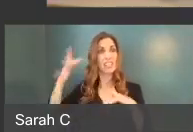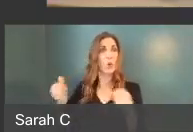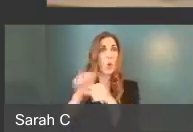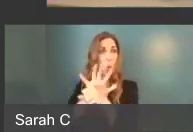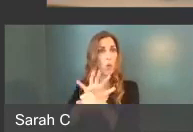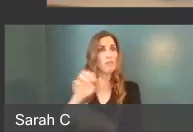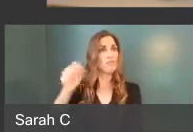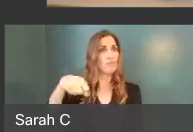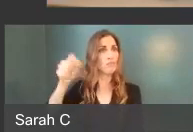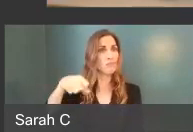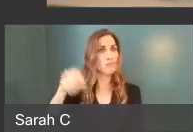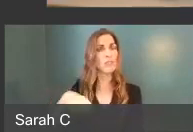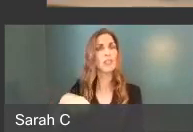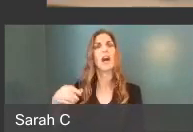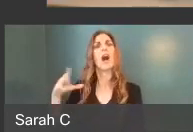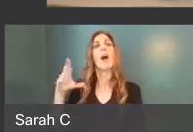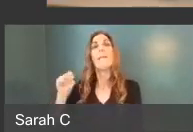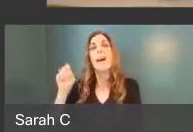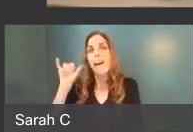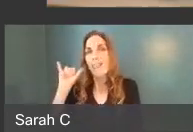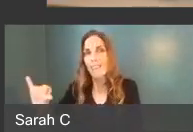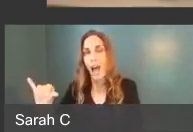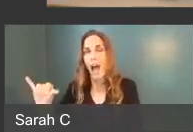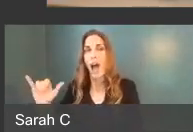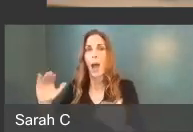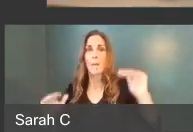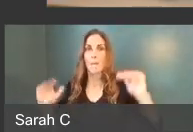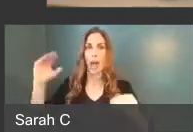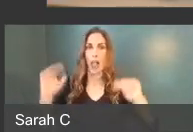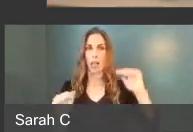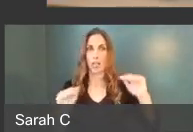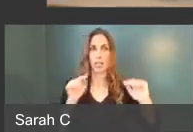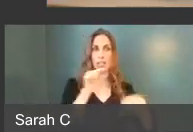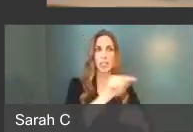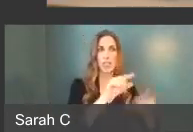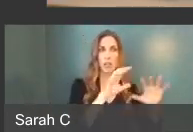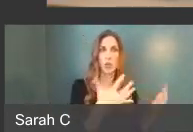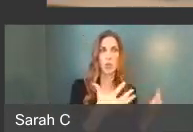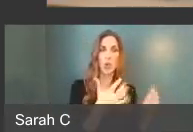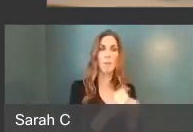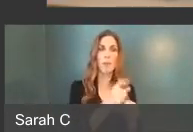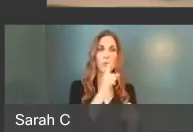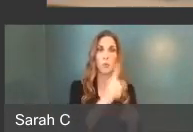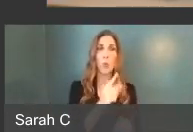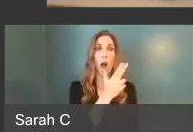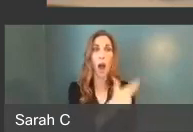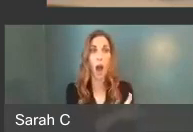We have to balance that with making sure that the people in our hospitals, for instance, that would